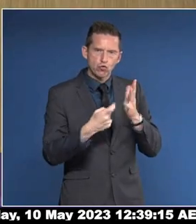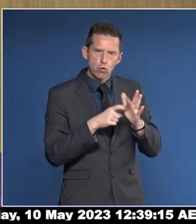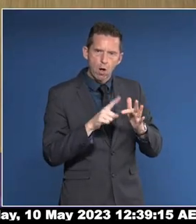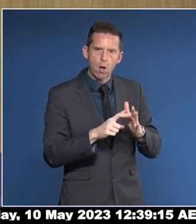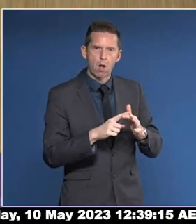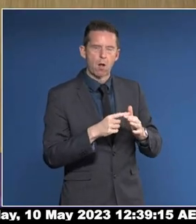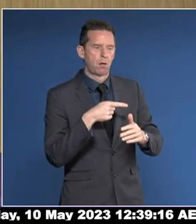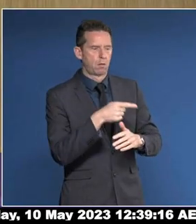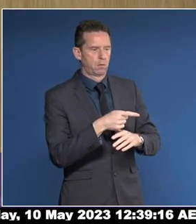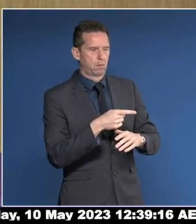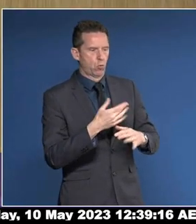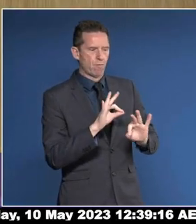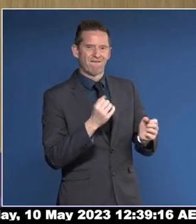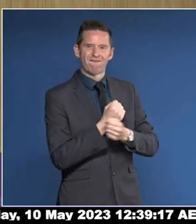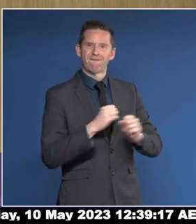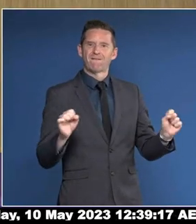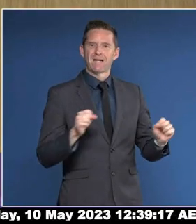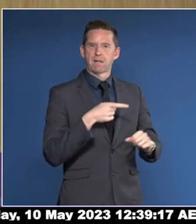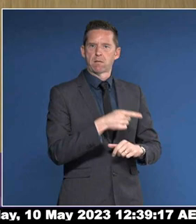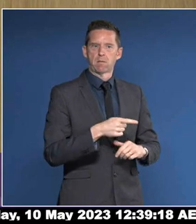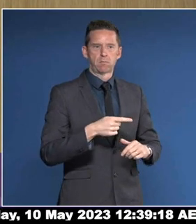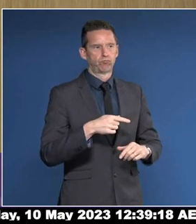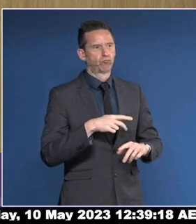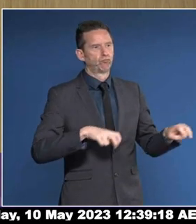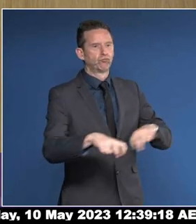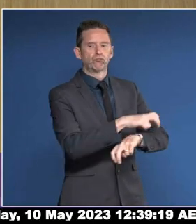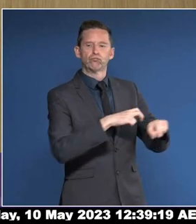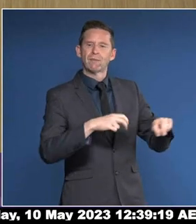etcetera. So, there are multiple offences that could be considered, not just 364.